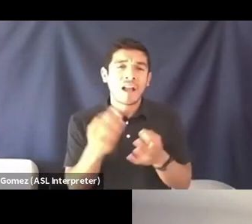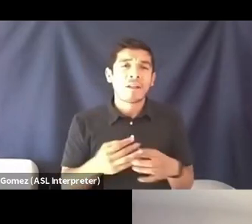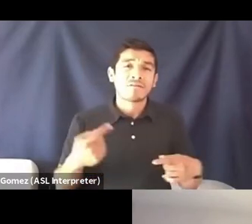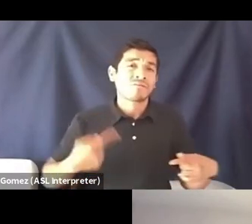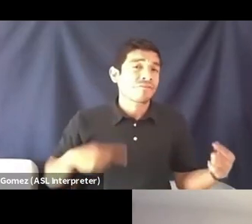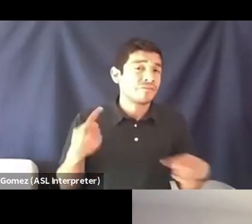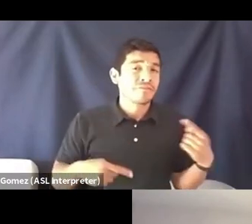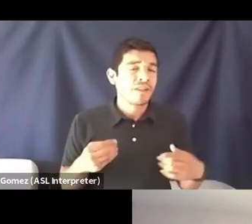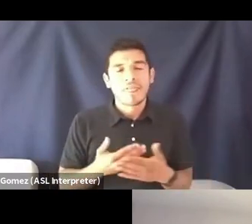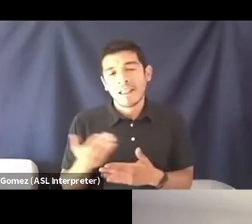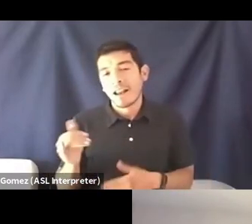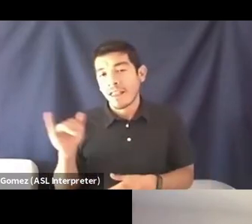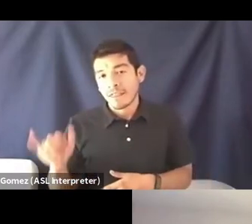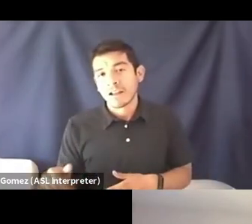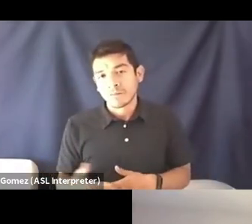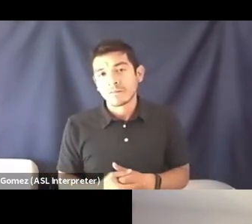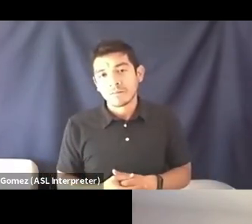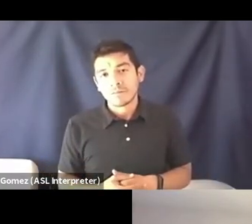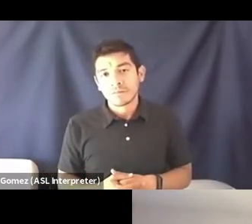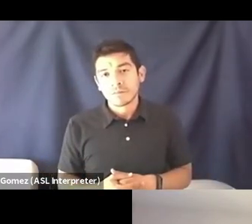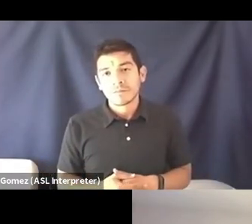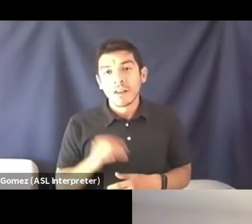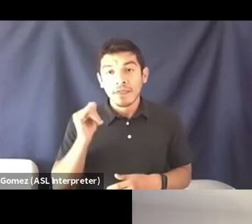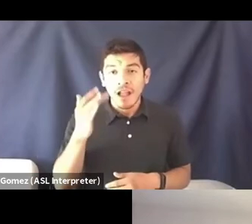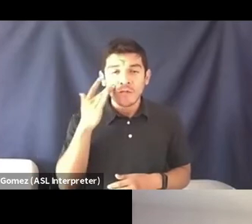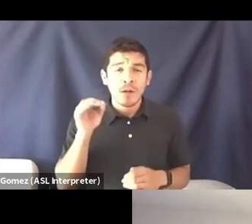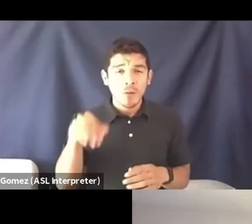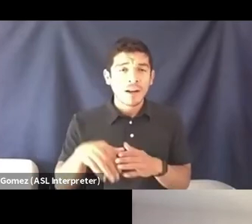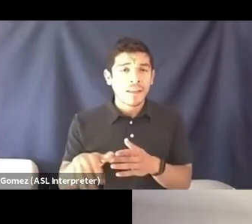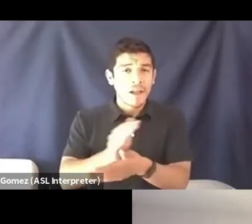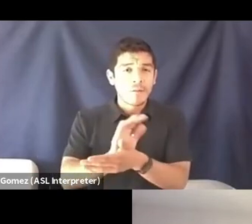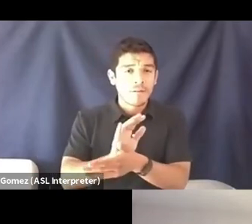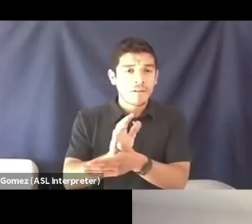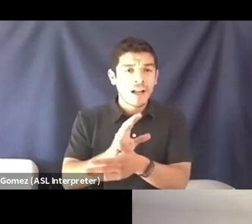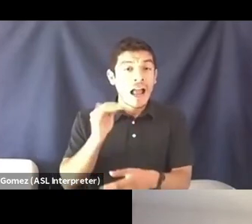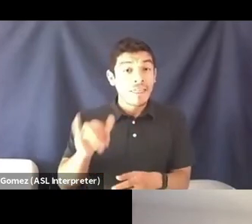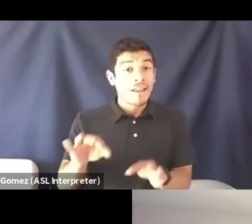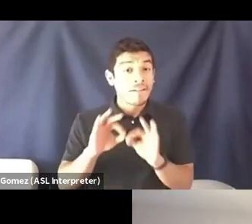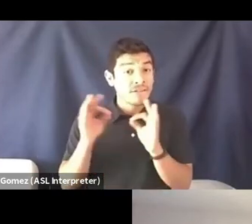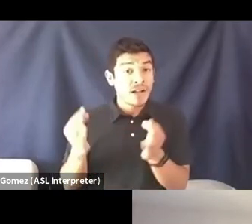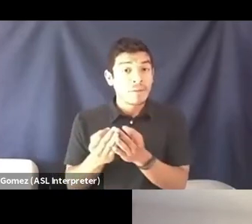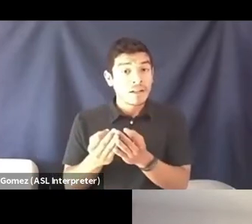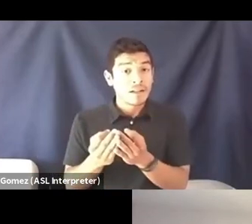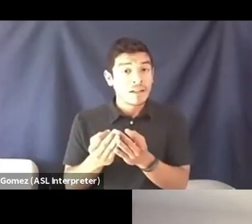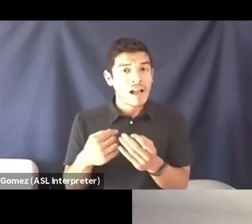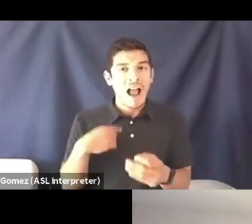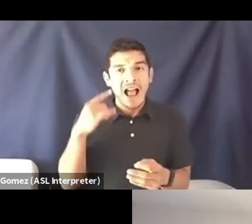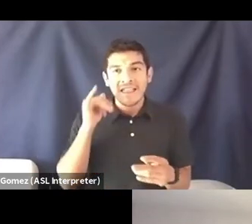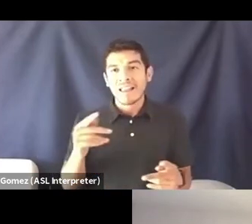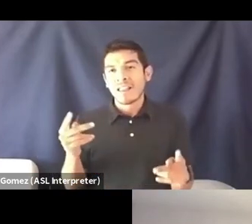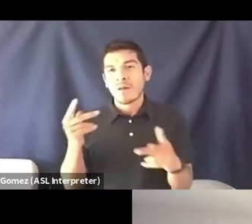or things like that. So that's why we put it in the film. And the family, I think that's the scene